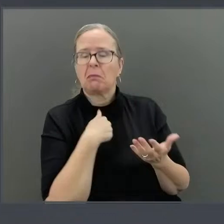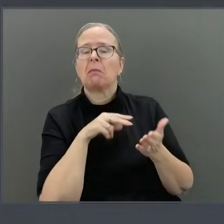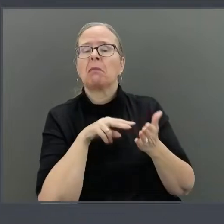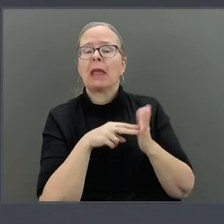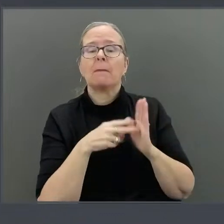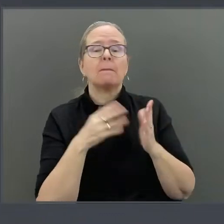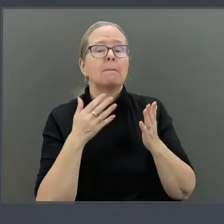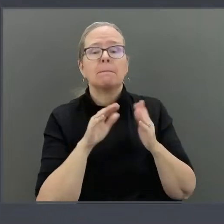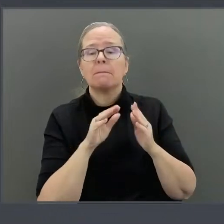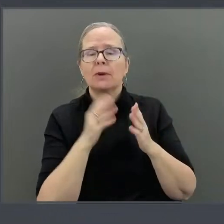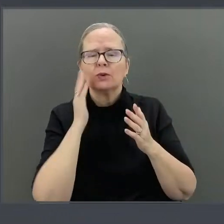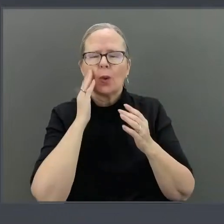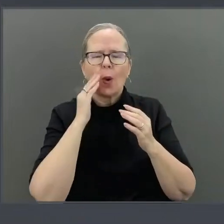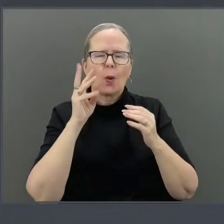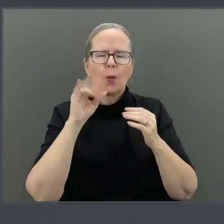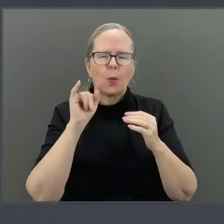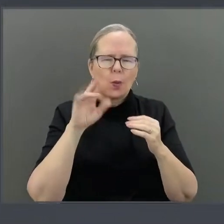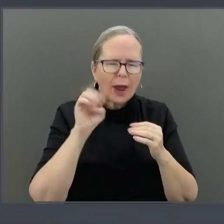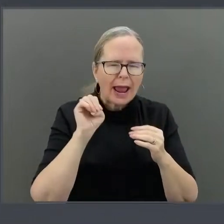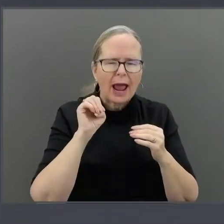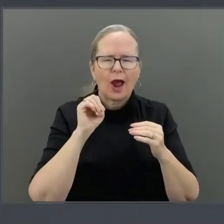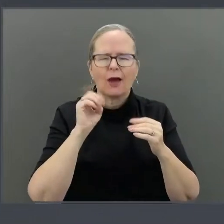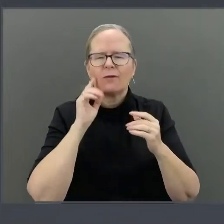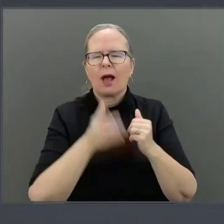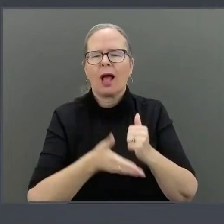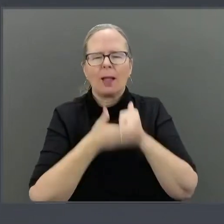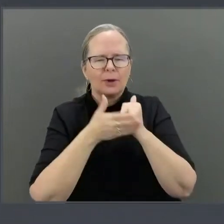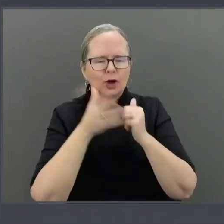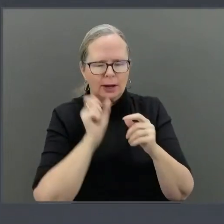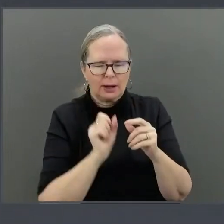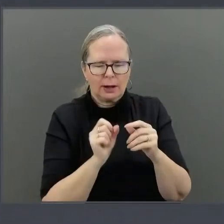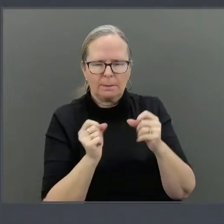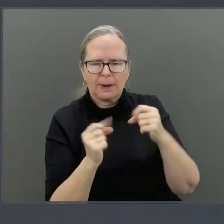those acoustical monitors and we were going to go through and do a complete inspection this fall and